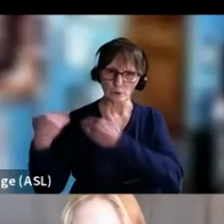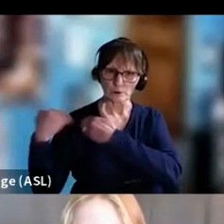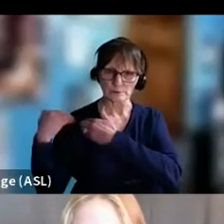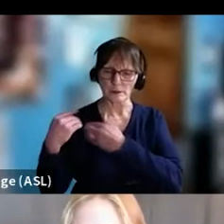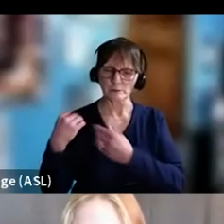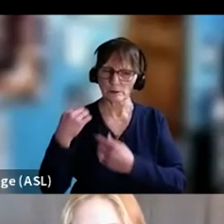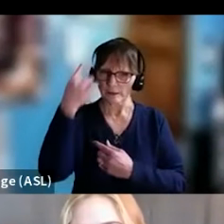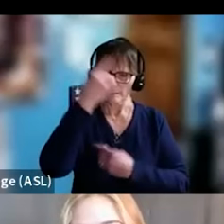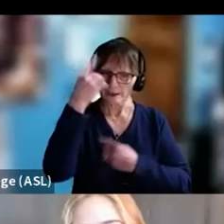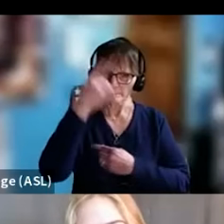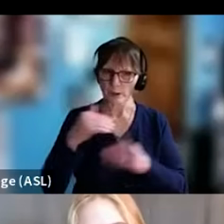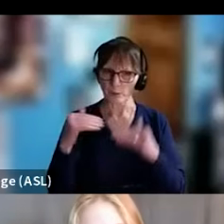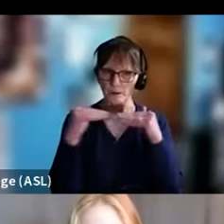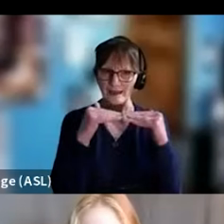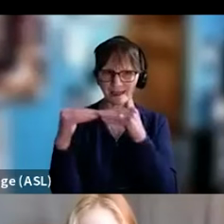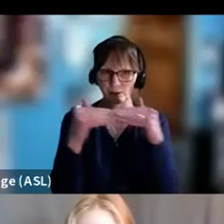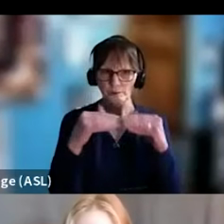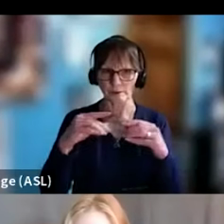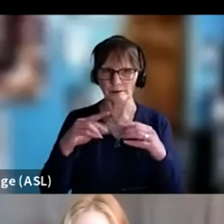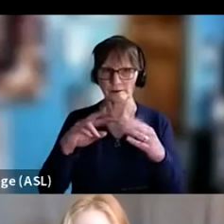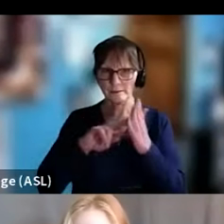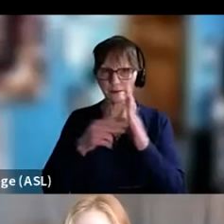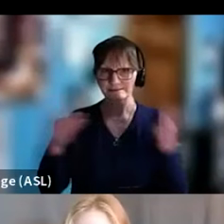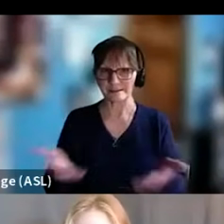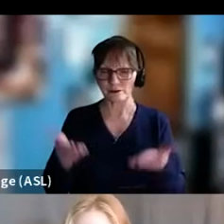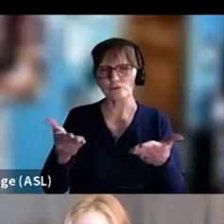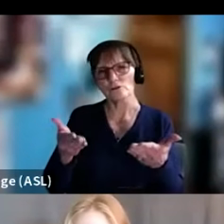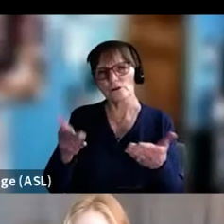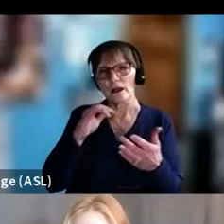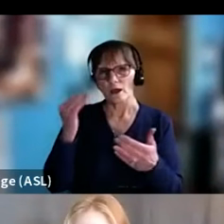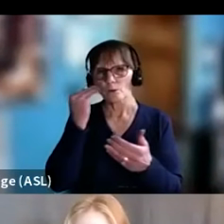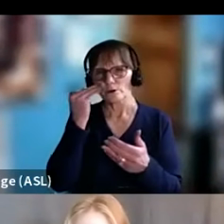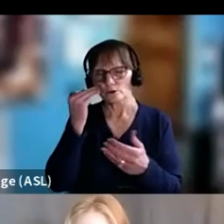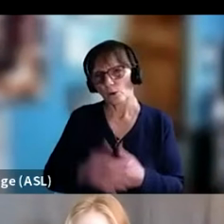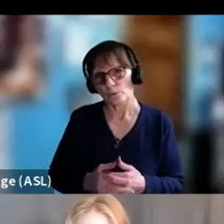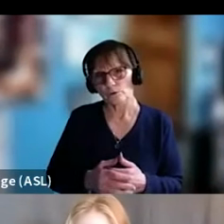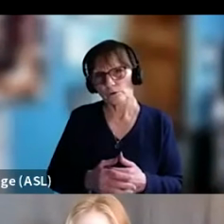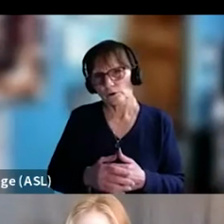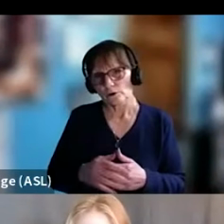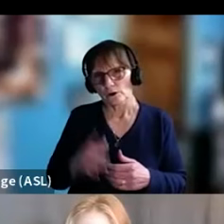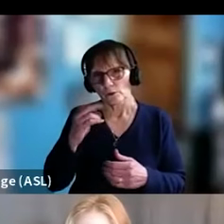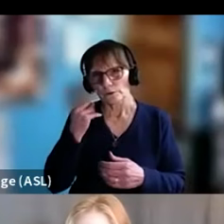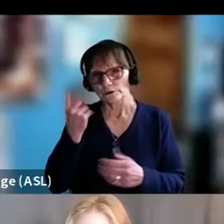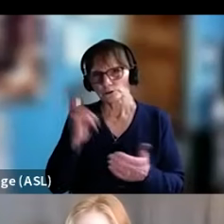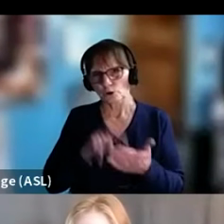about what equity means in our system and we know that we're seeing more and more older people in our system,